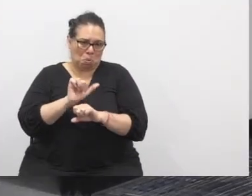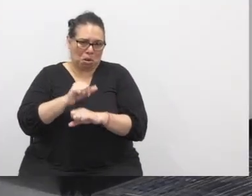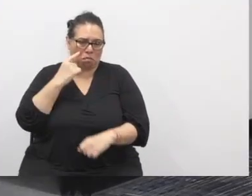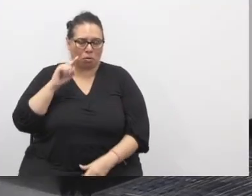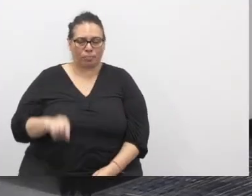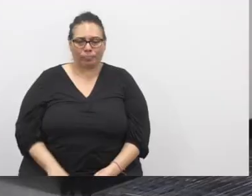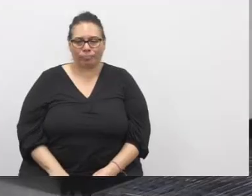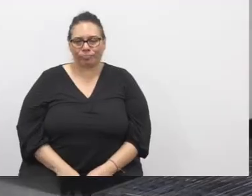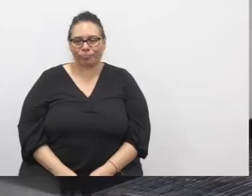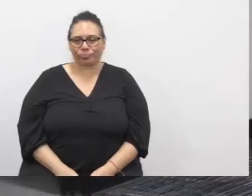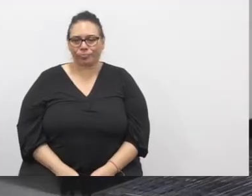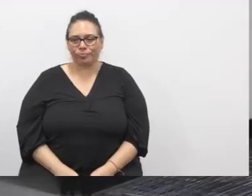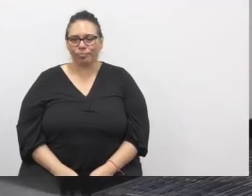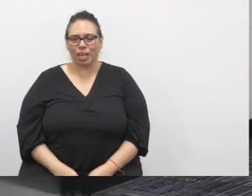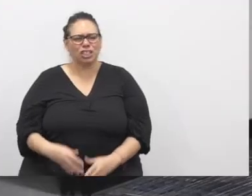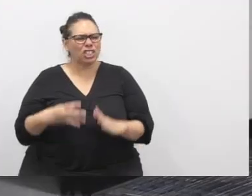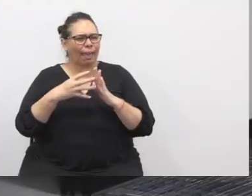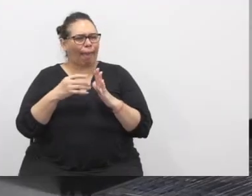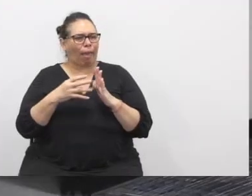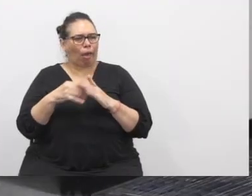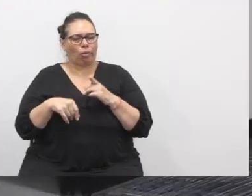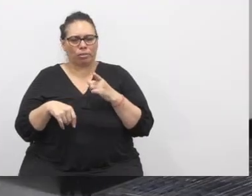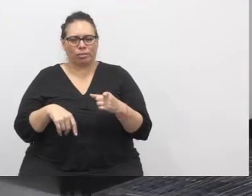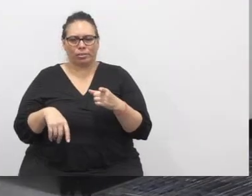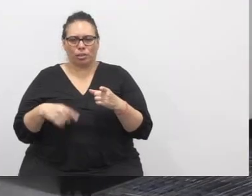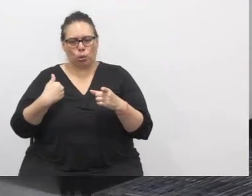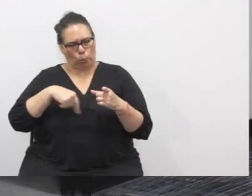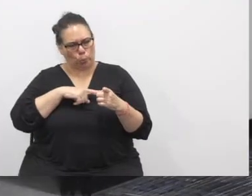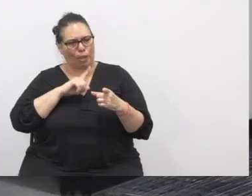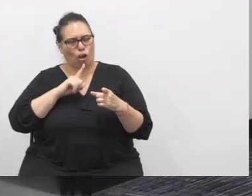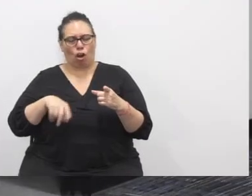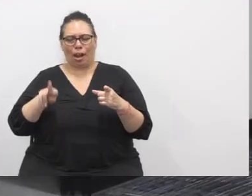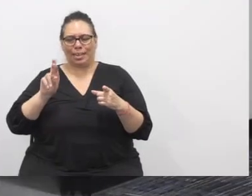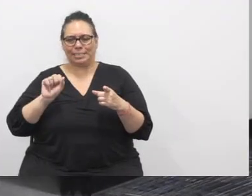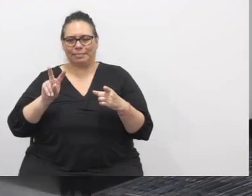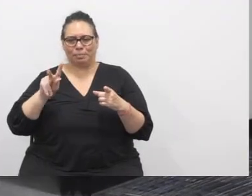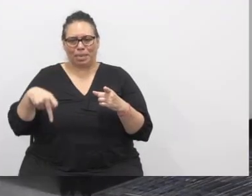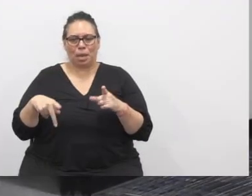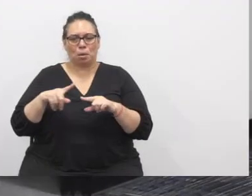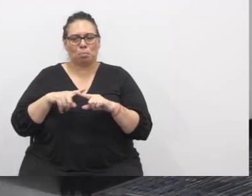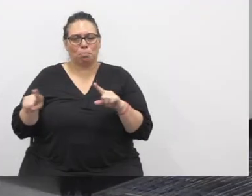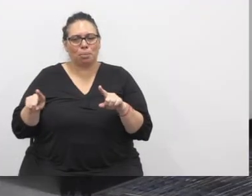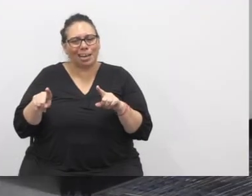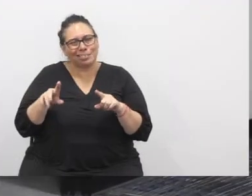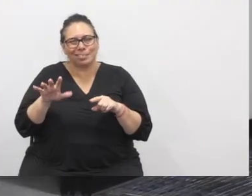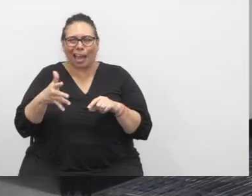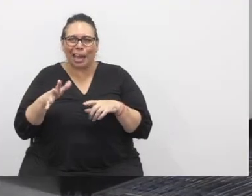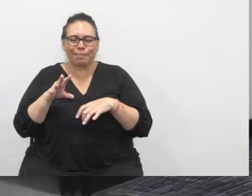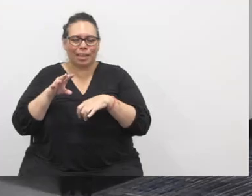And just to echo Precious, we are RSVP, but we are in essence the superintendent's advisory group.